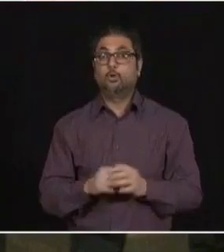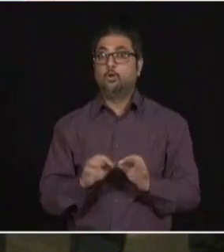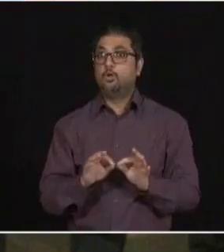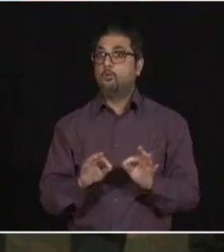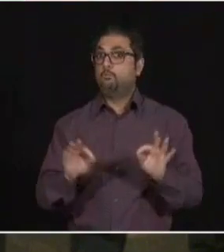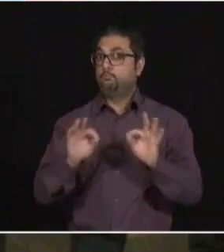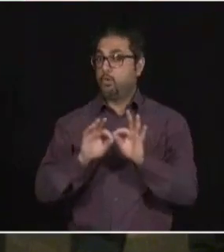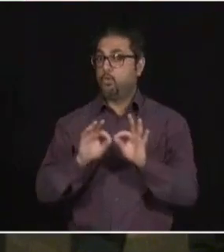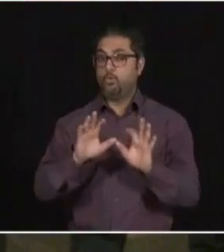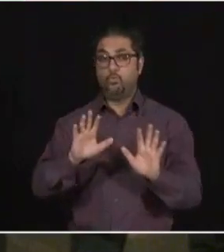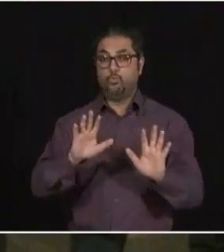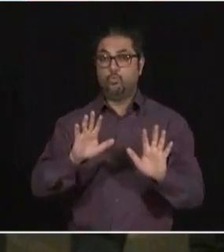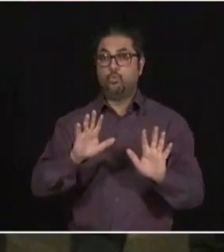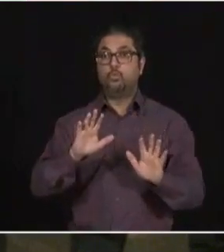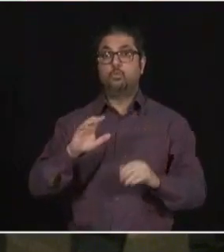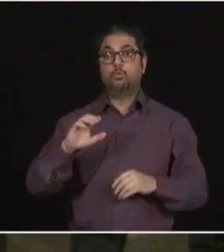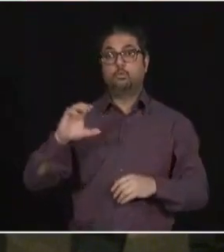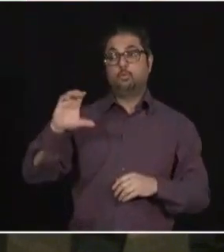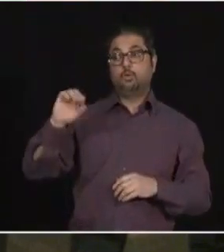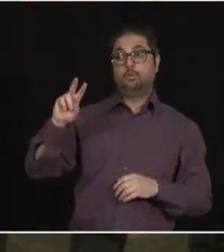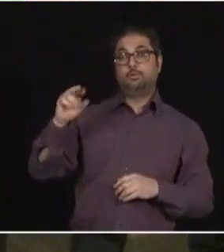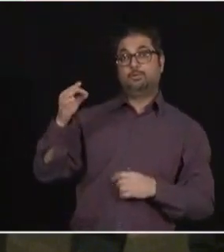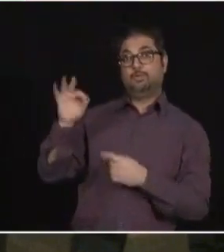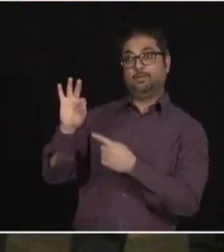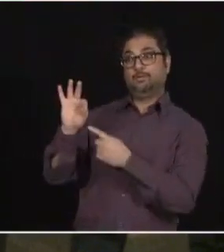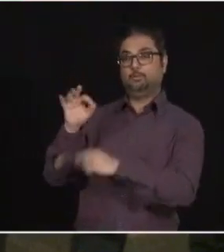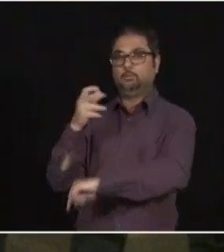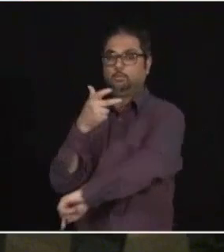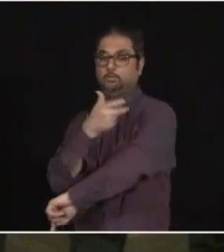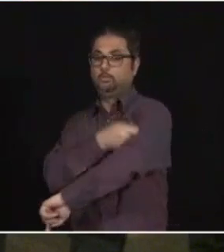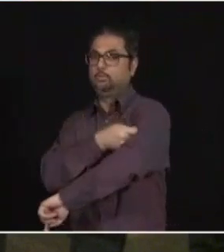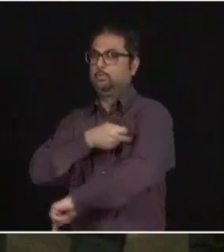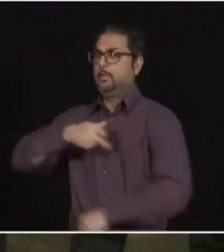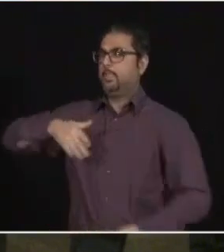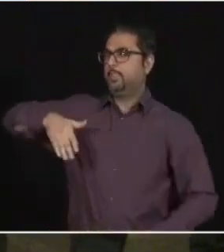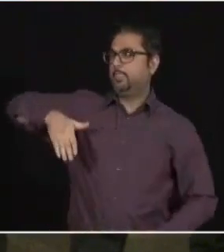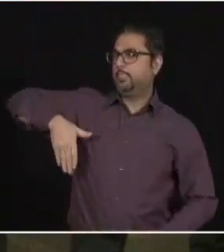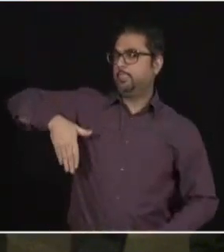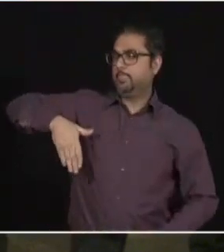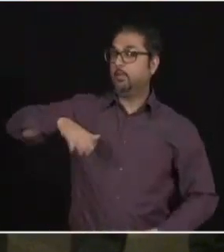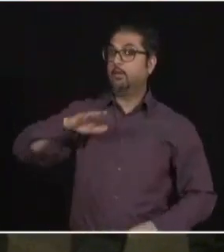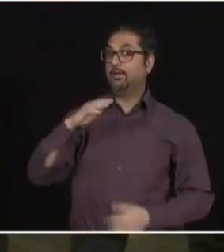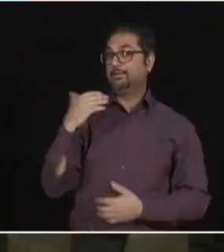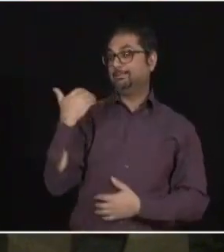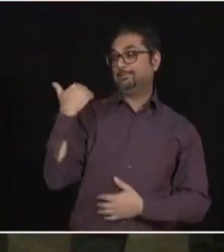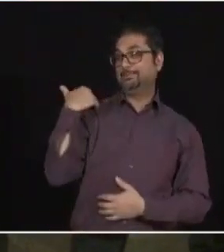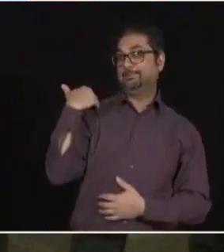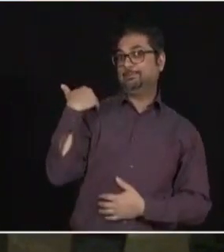COVID-19 vaccine yet. Hopefully we will very soon. That's why we were last fall speaking to people